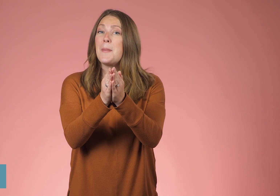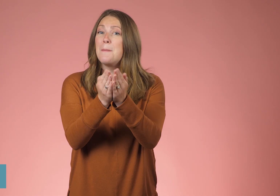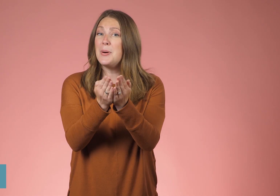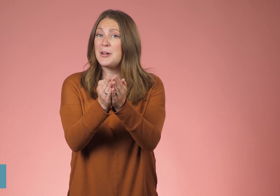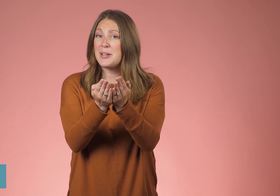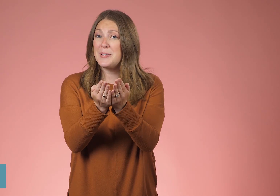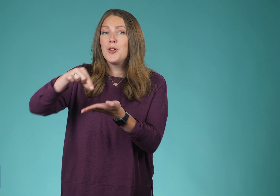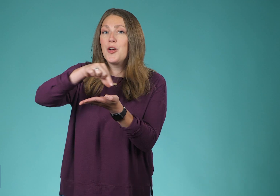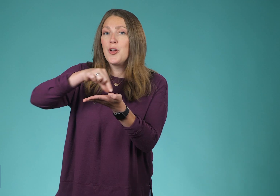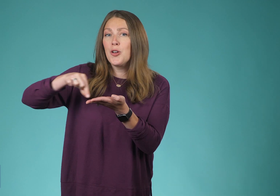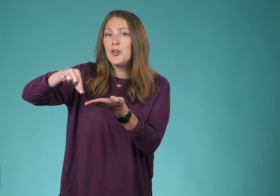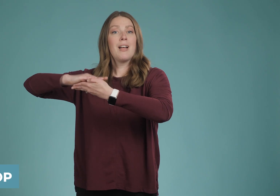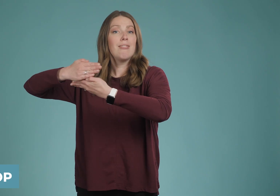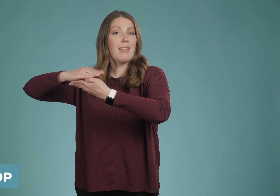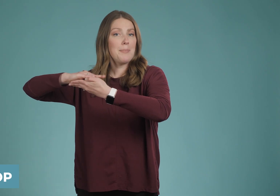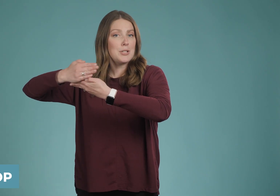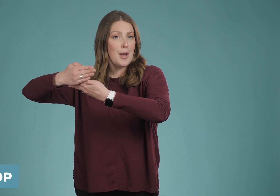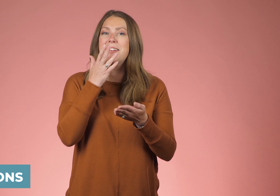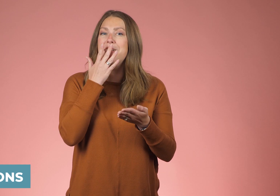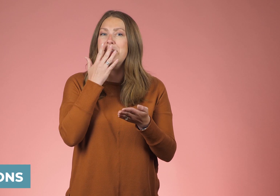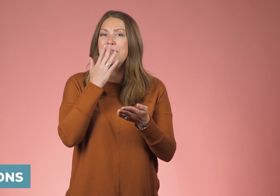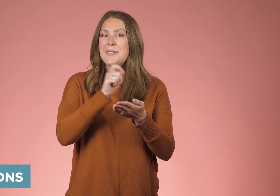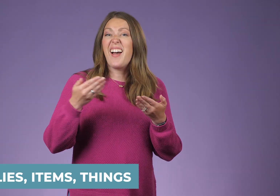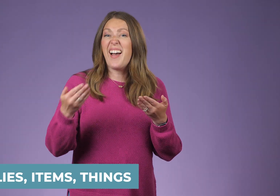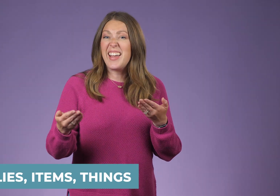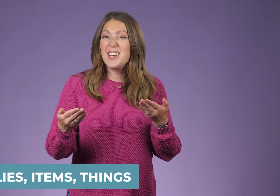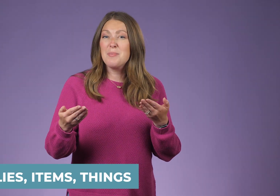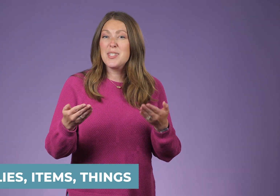So let's gear up for school by learning some school supply signs.